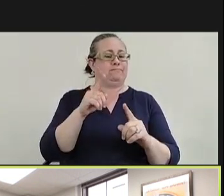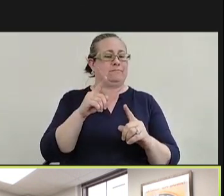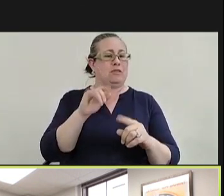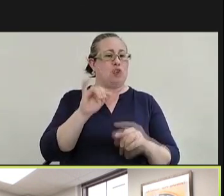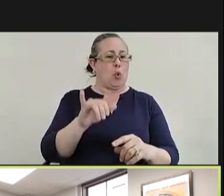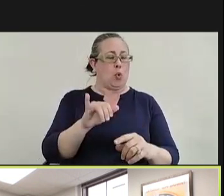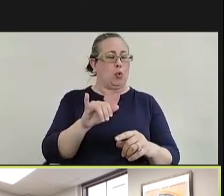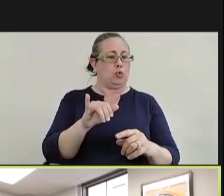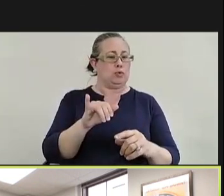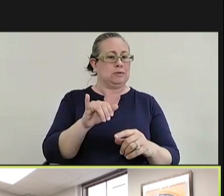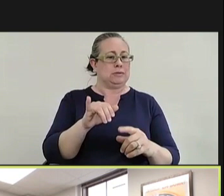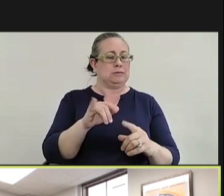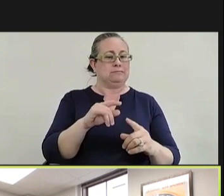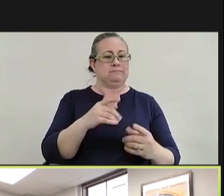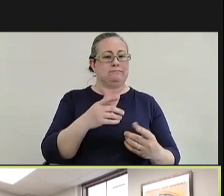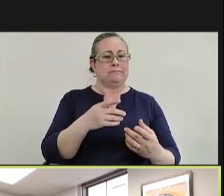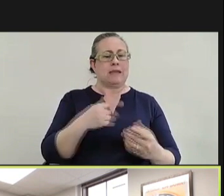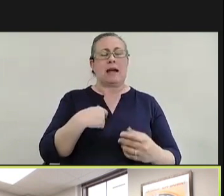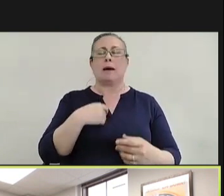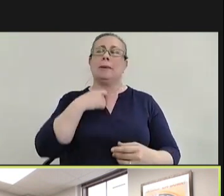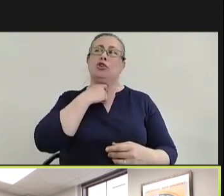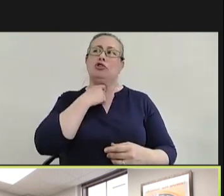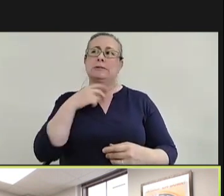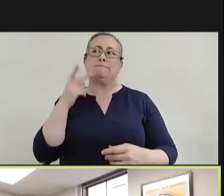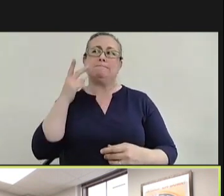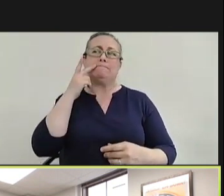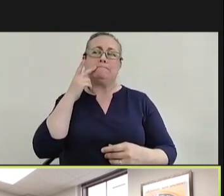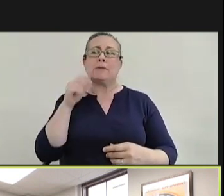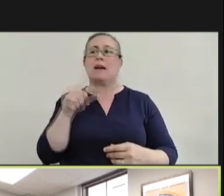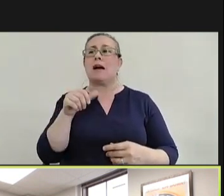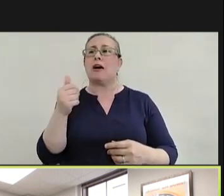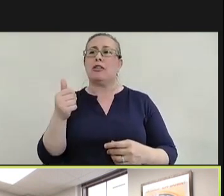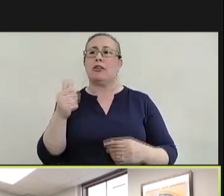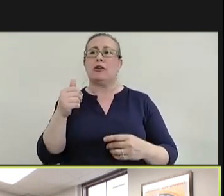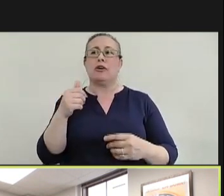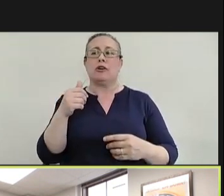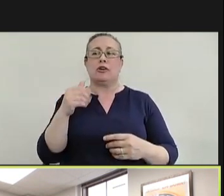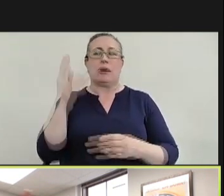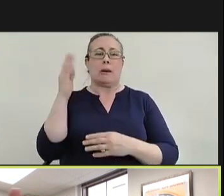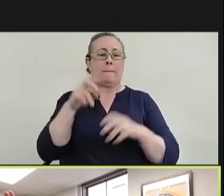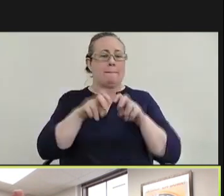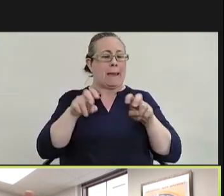curious what are the other panelists say that, especially Doctor Munoz, that this spills over